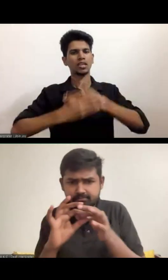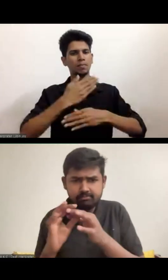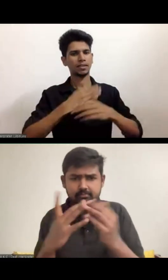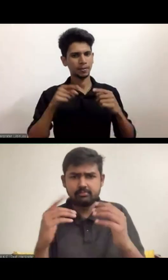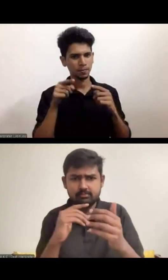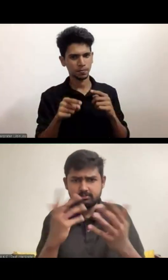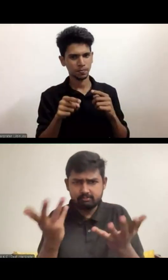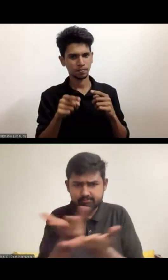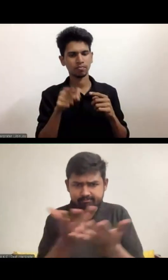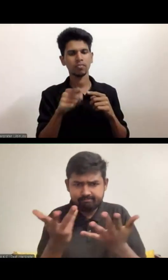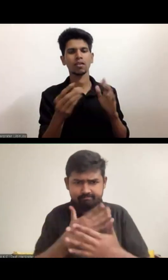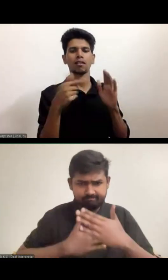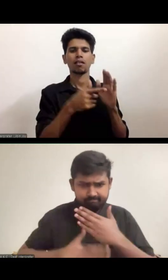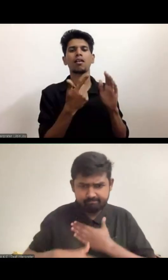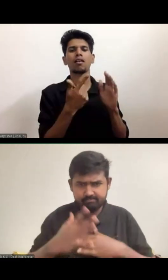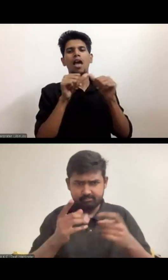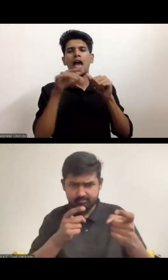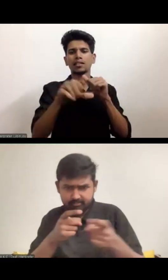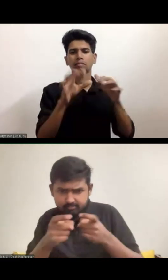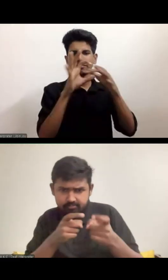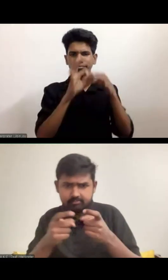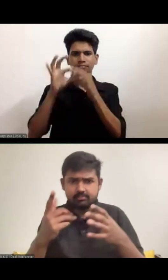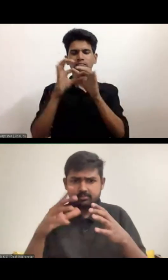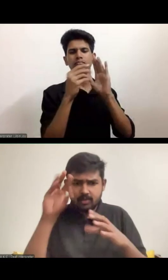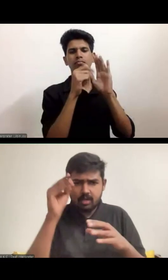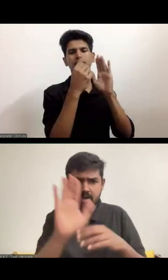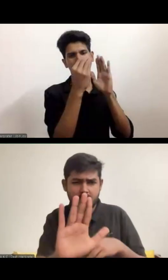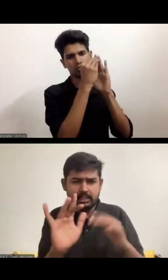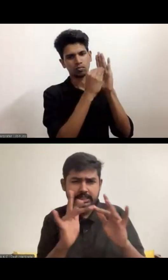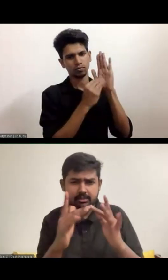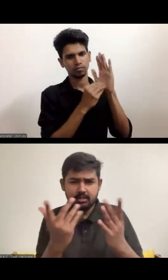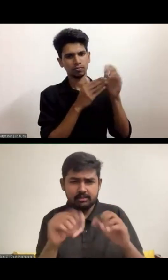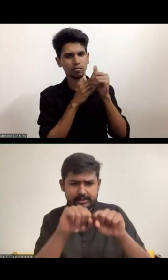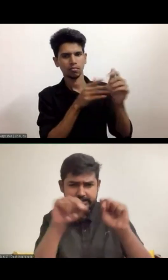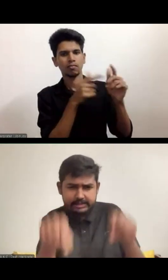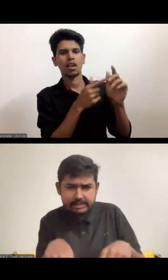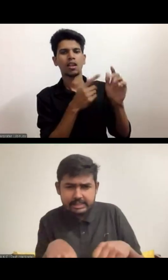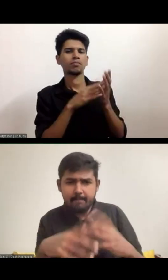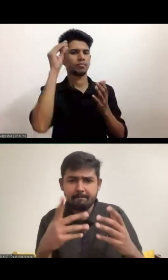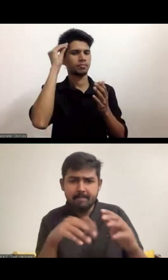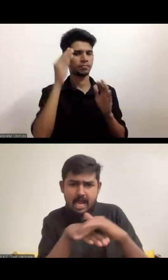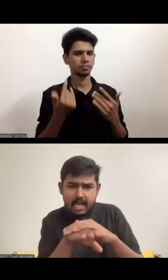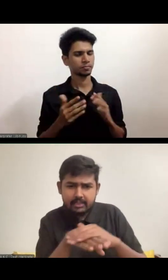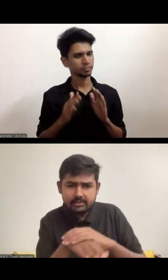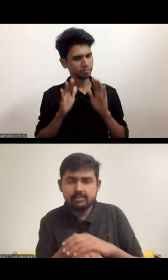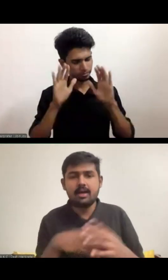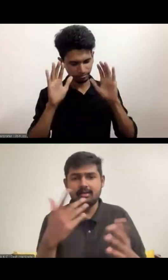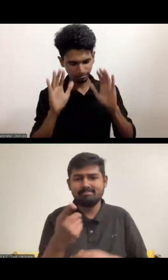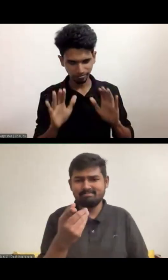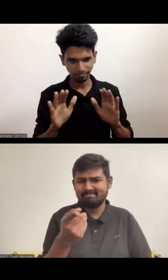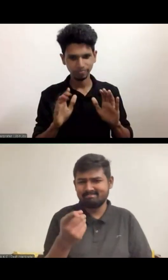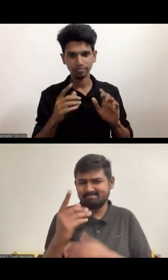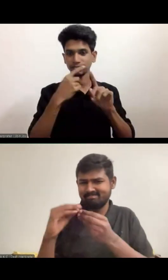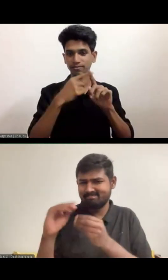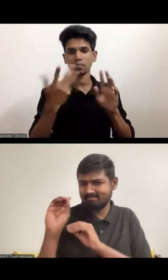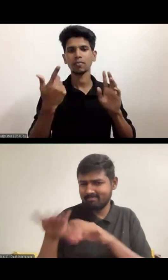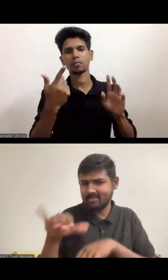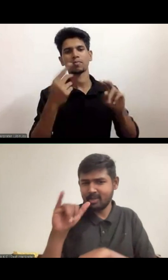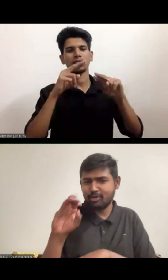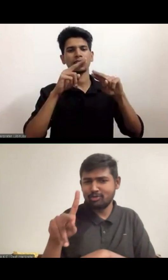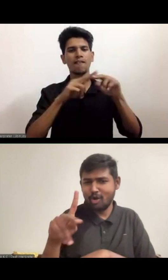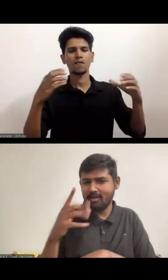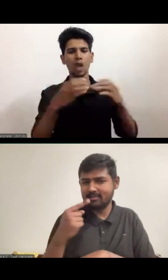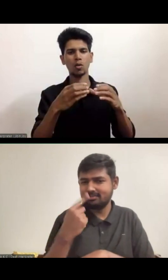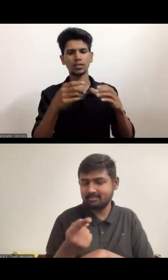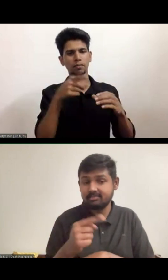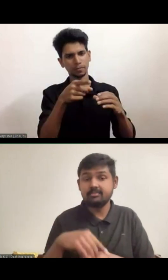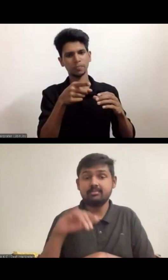So that DCAD, I mentioned, awards fellowships for persons with disabilities to the annual Global